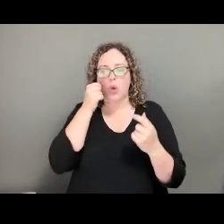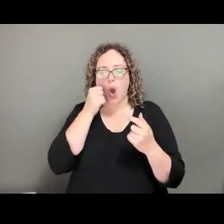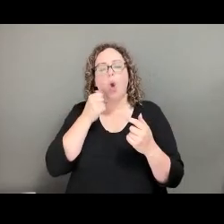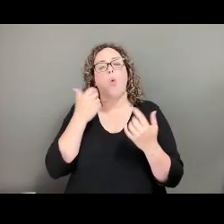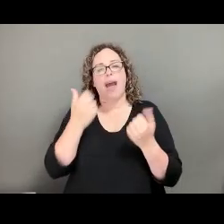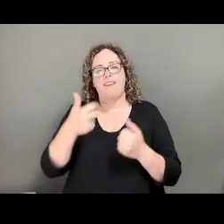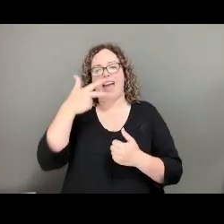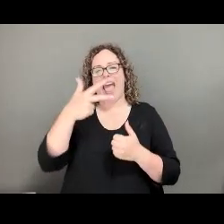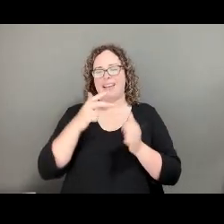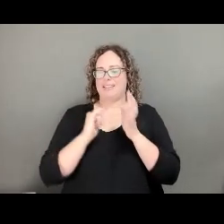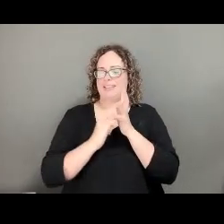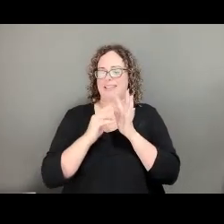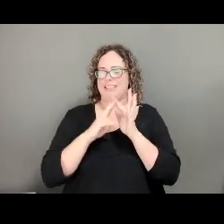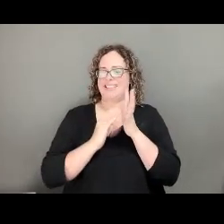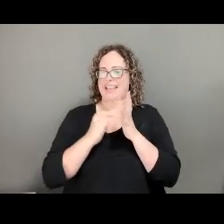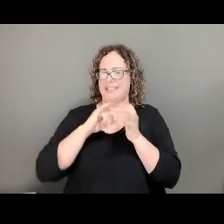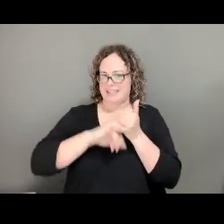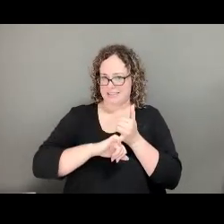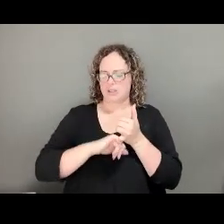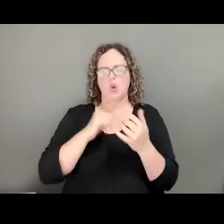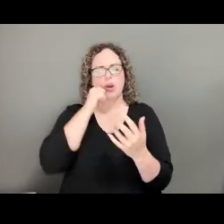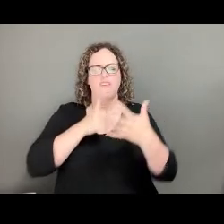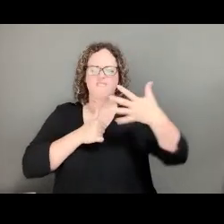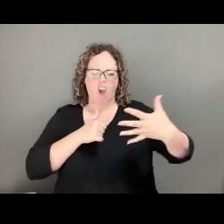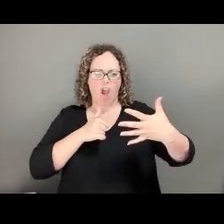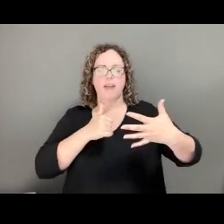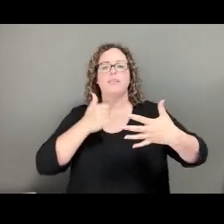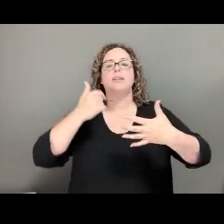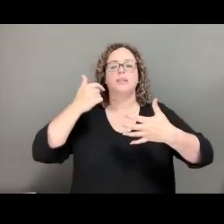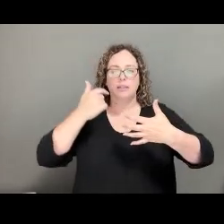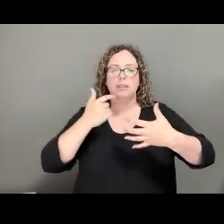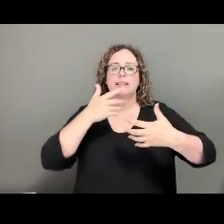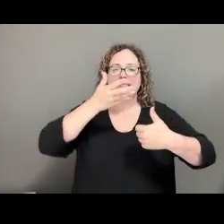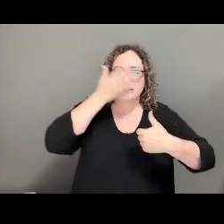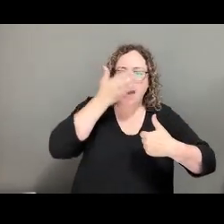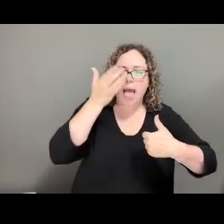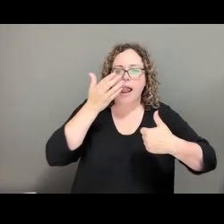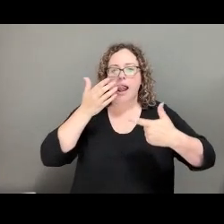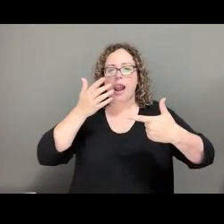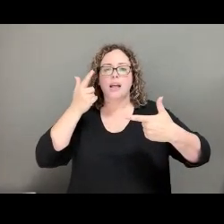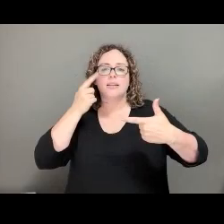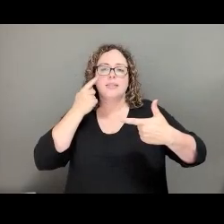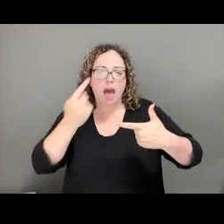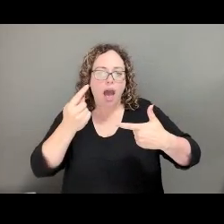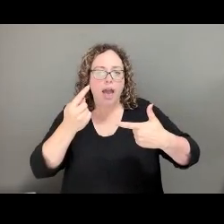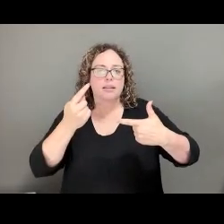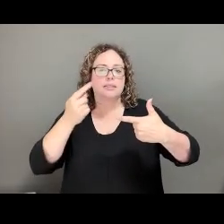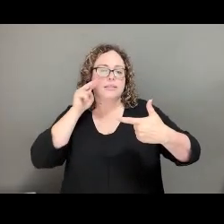So a sense of smell thought taste hearing and touch. But there's three more hidden sensors.